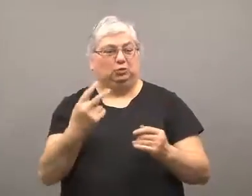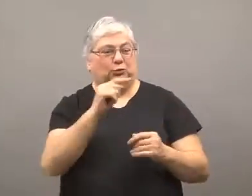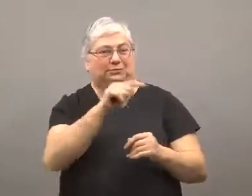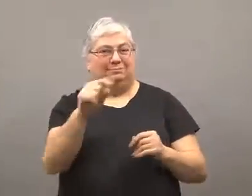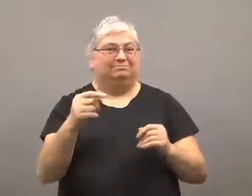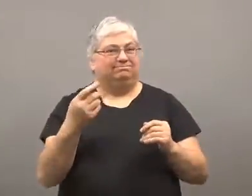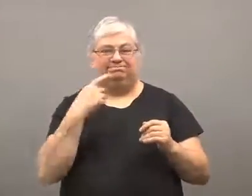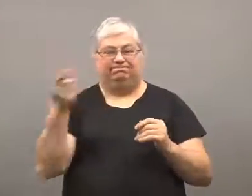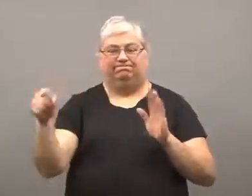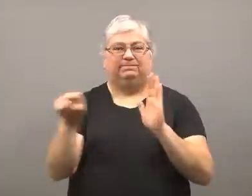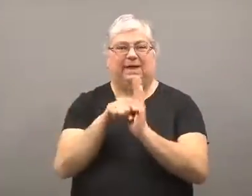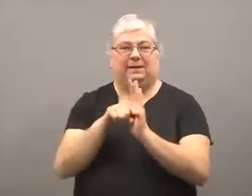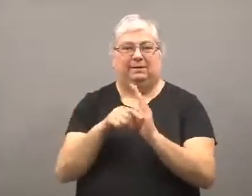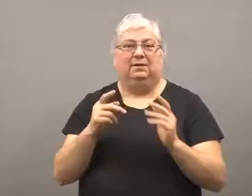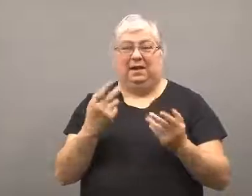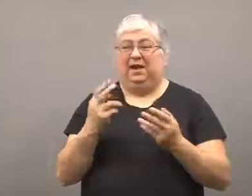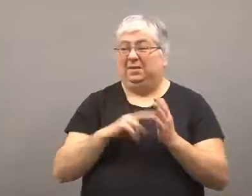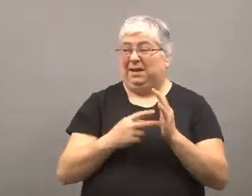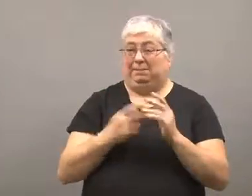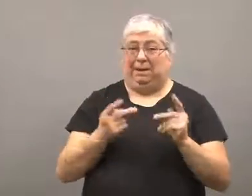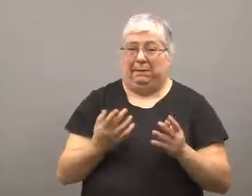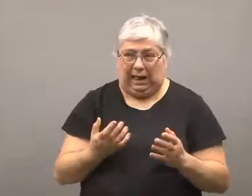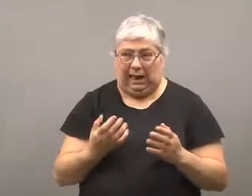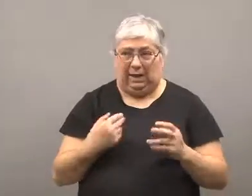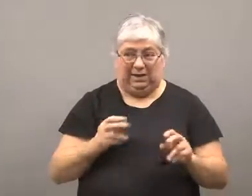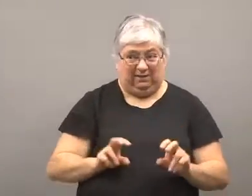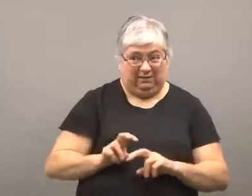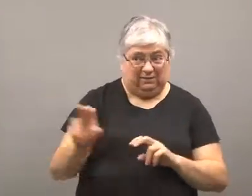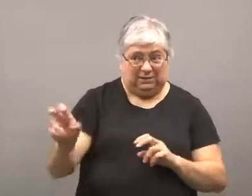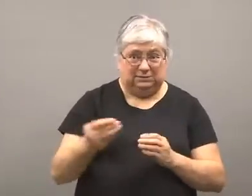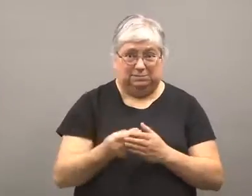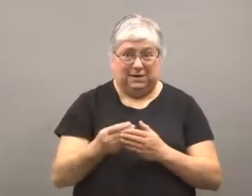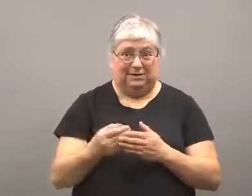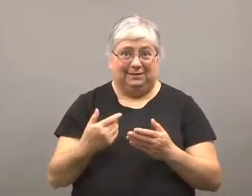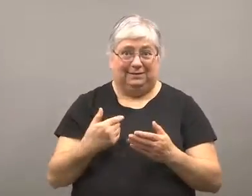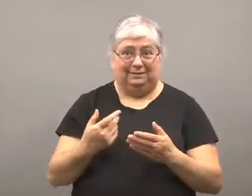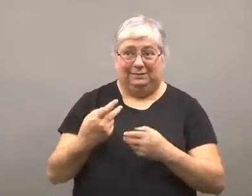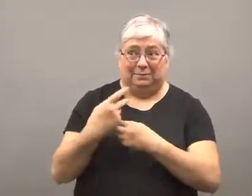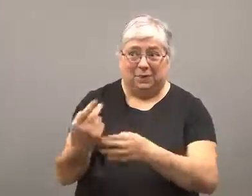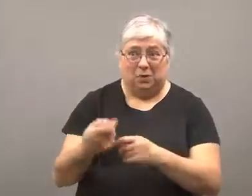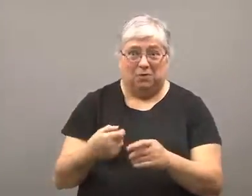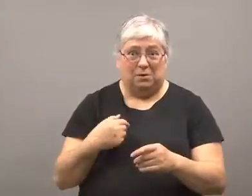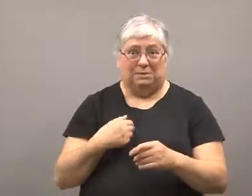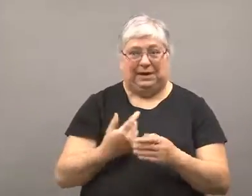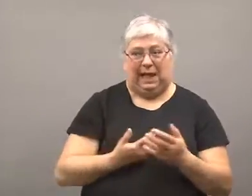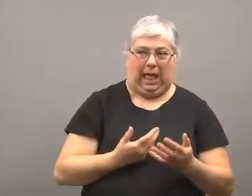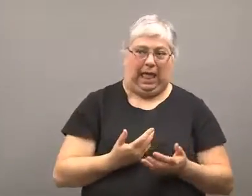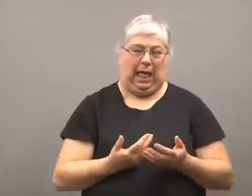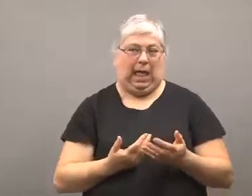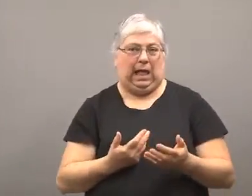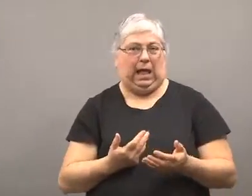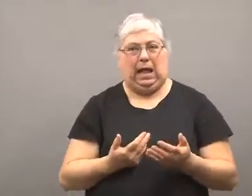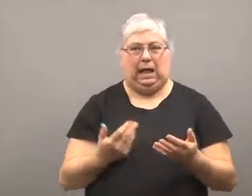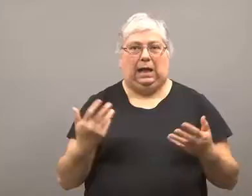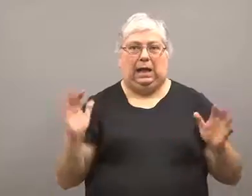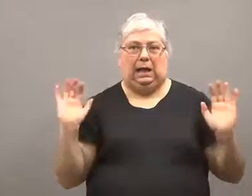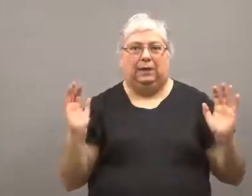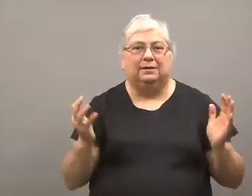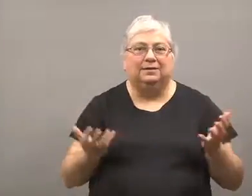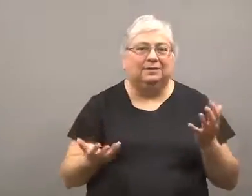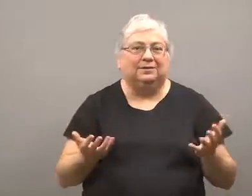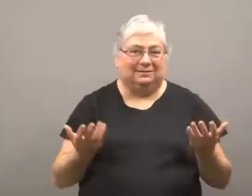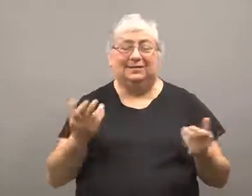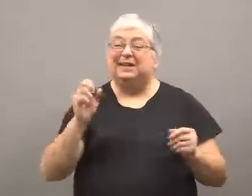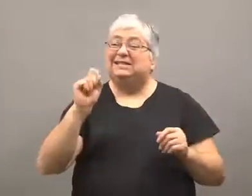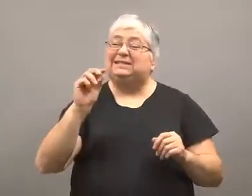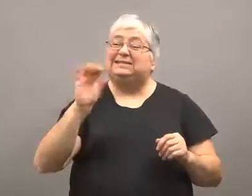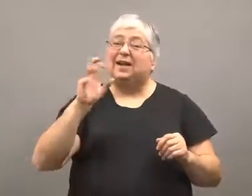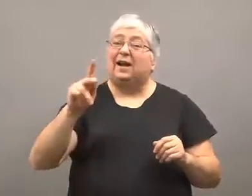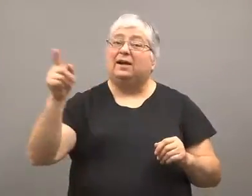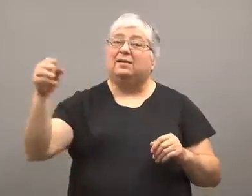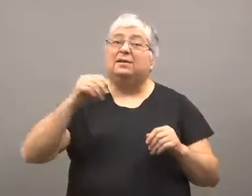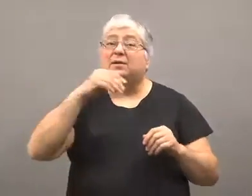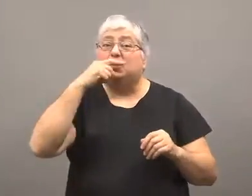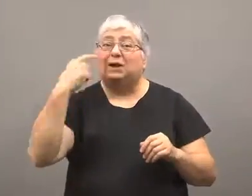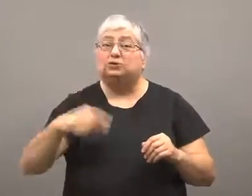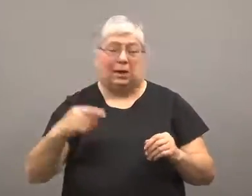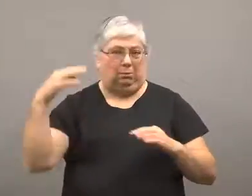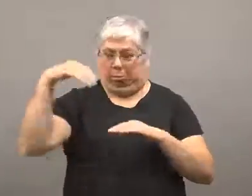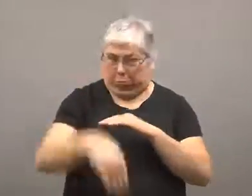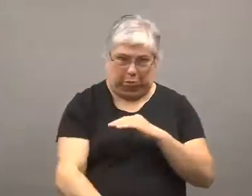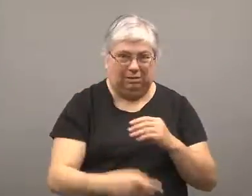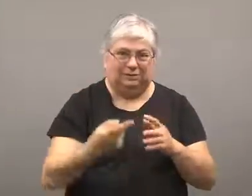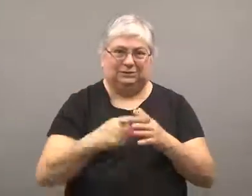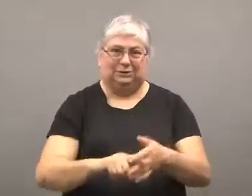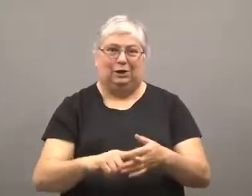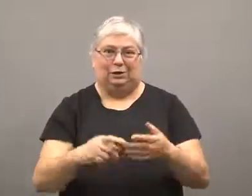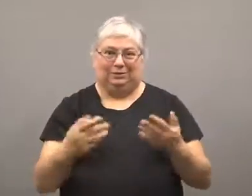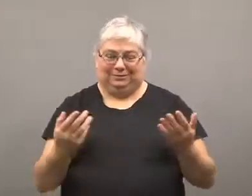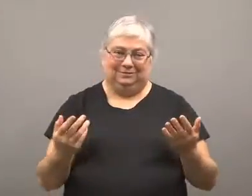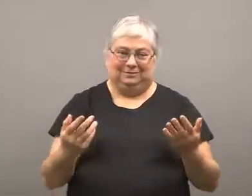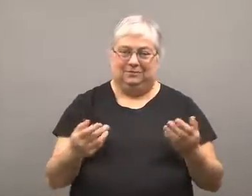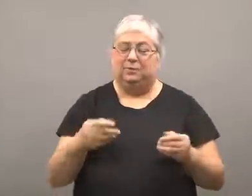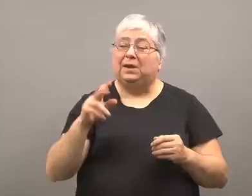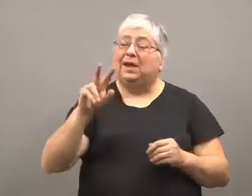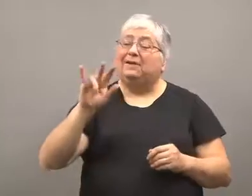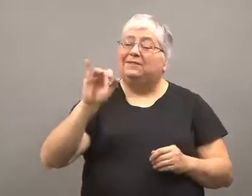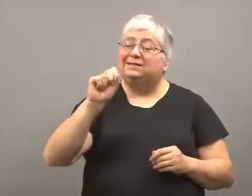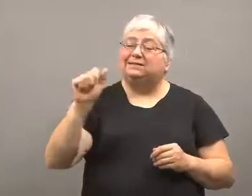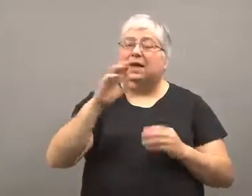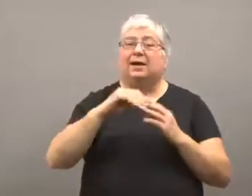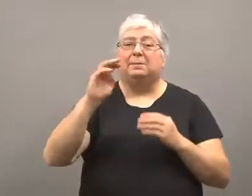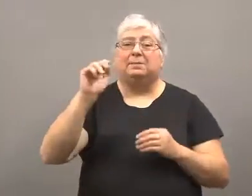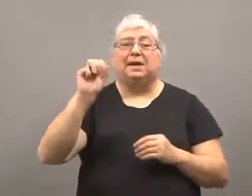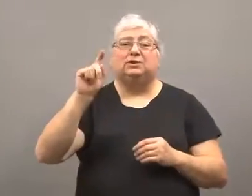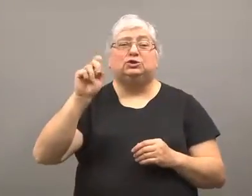by two credit rating agencies. This will give pause to those who invest.